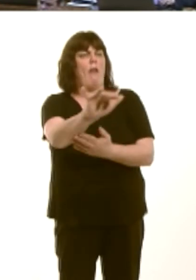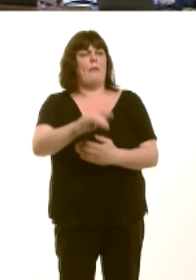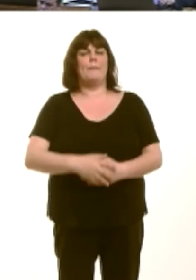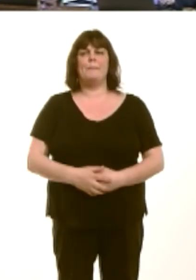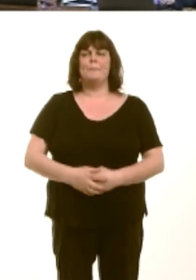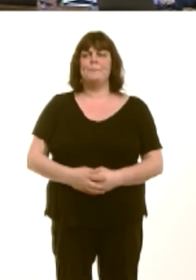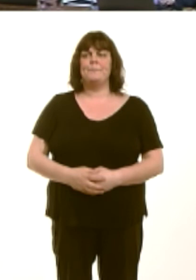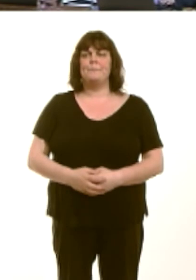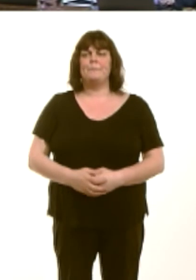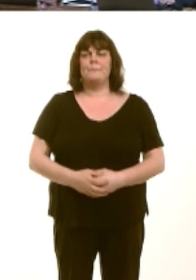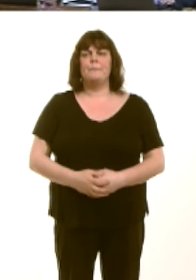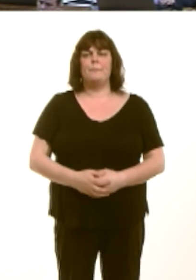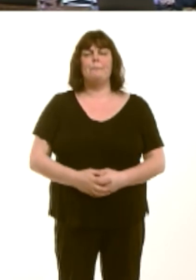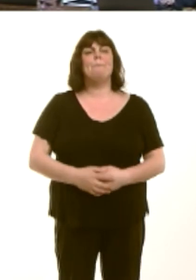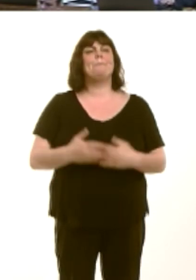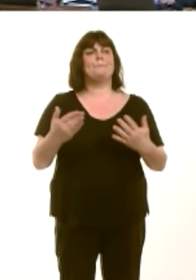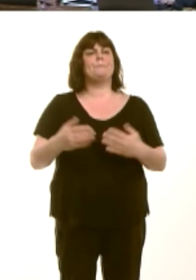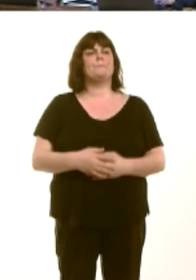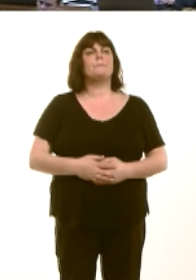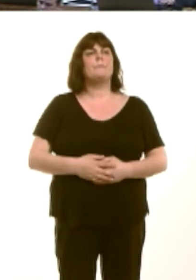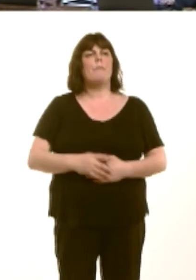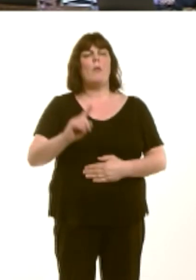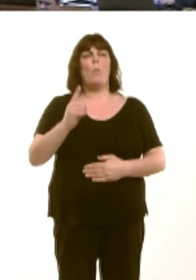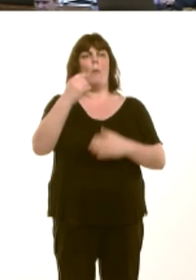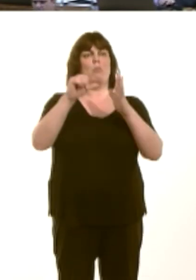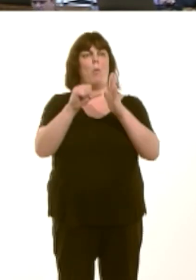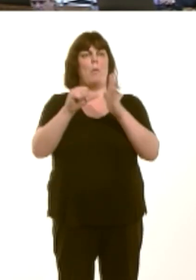Lindsay Whittle: First Minister, we face a particular problem in terms of loneliness